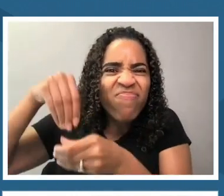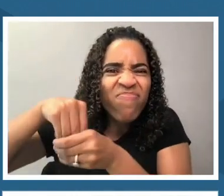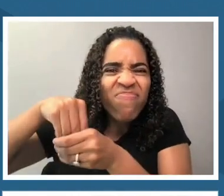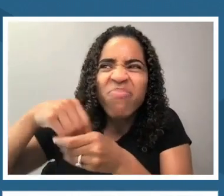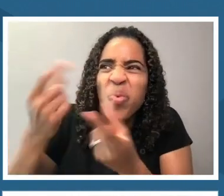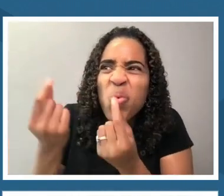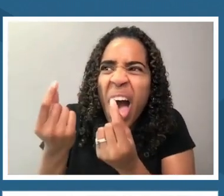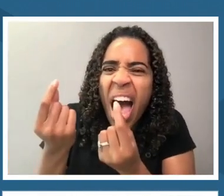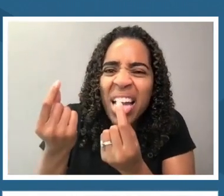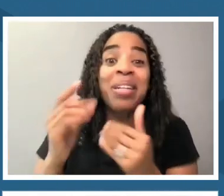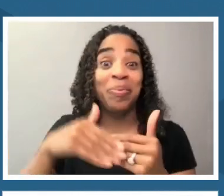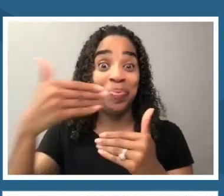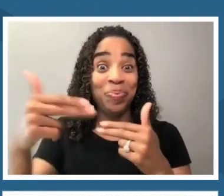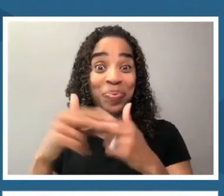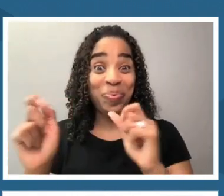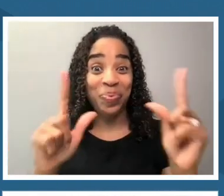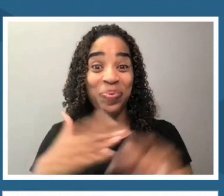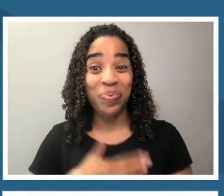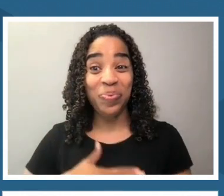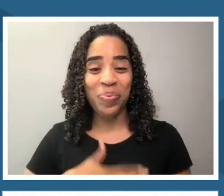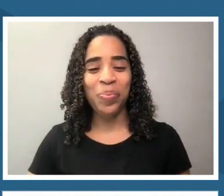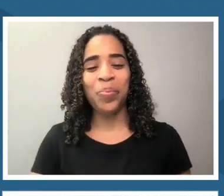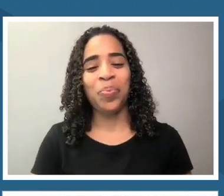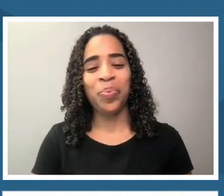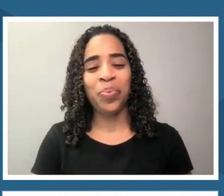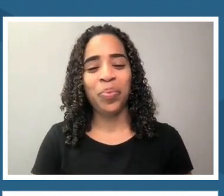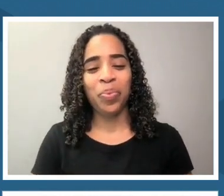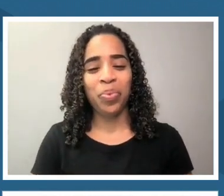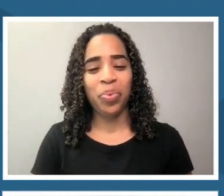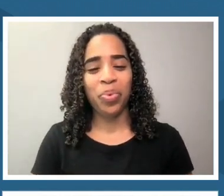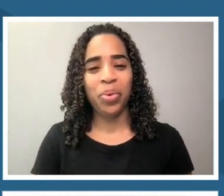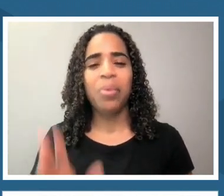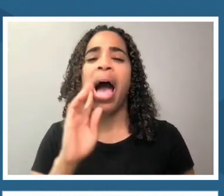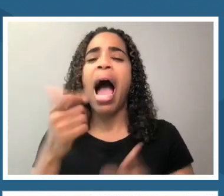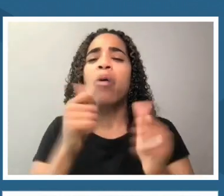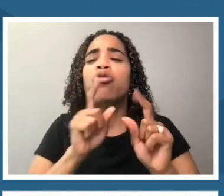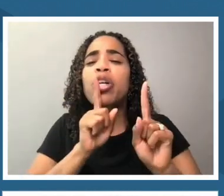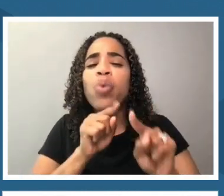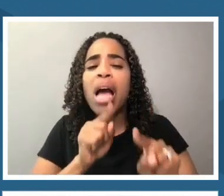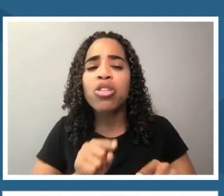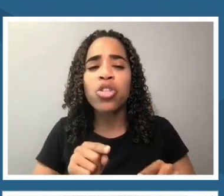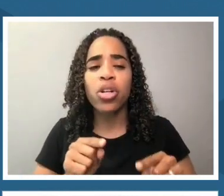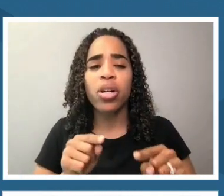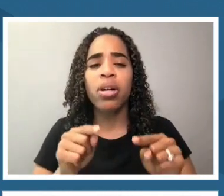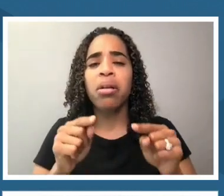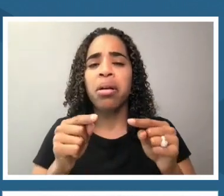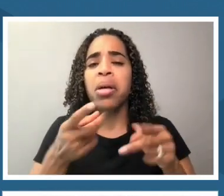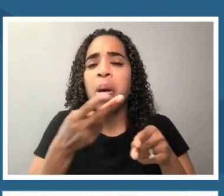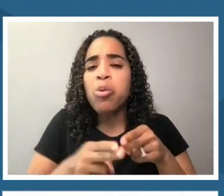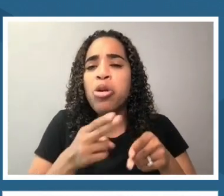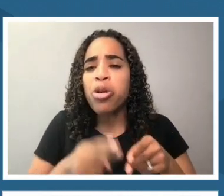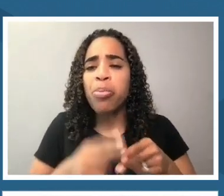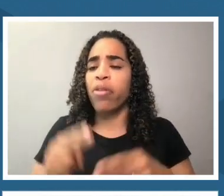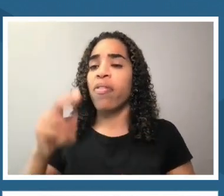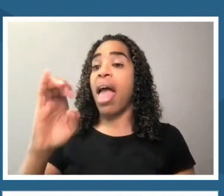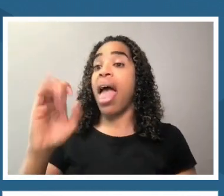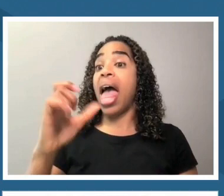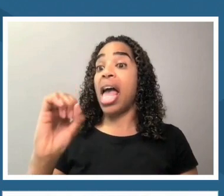the next slide please um i will try to answer briefly the question of what is an